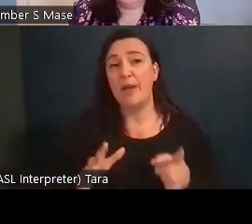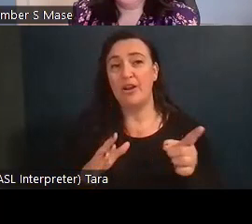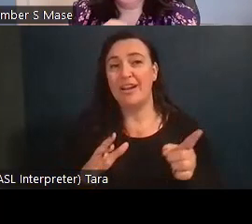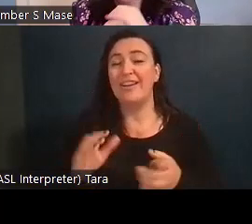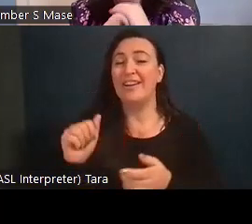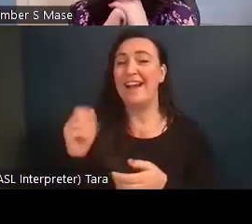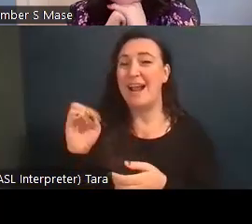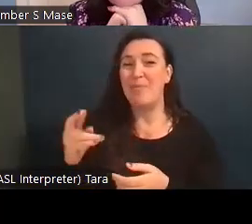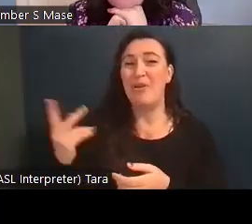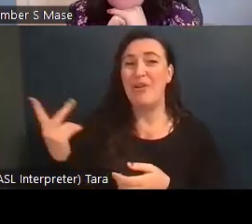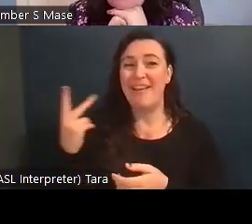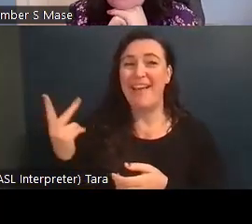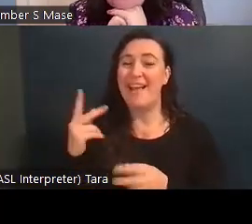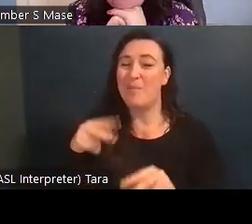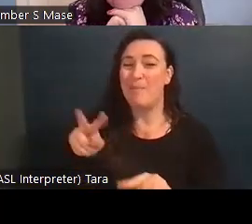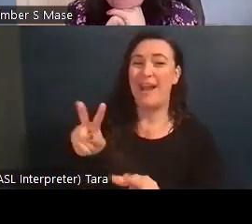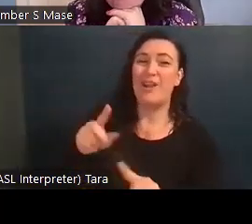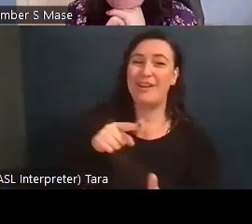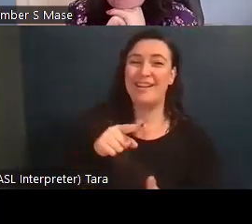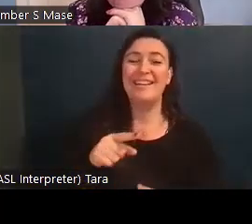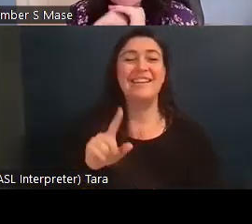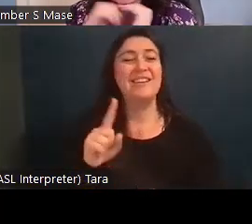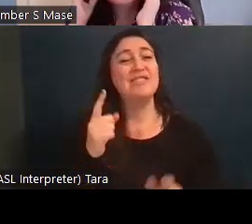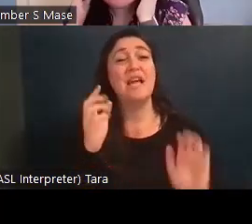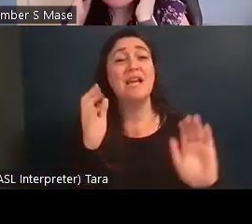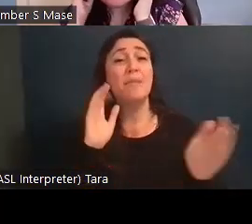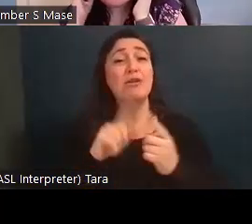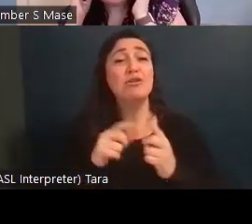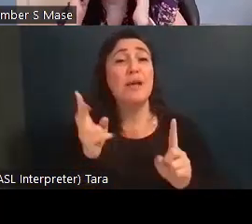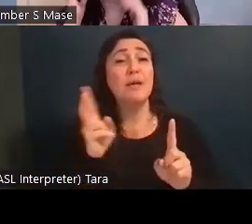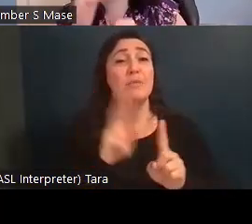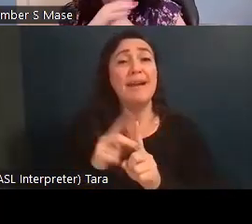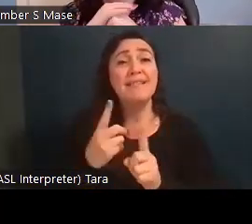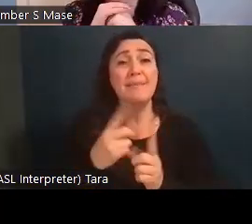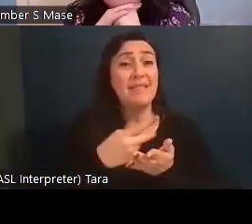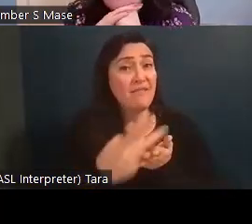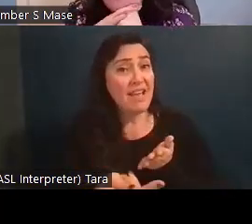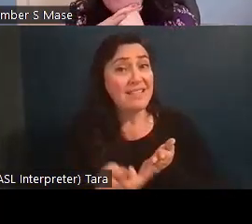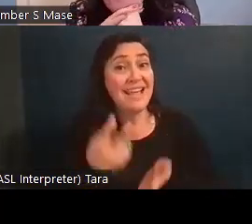admire, which is just compared to implementing something that fails listening is incredibly cheap.